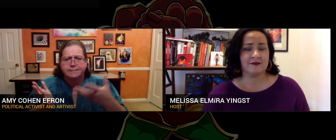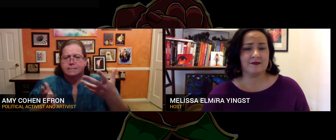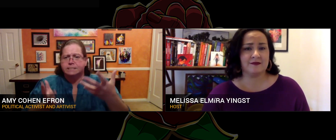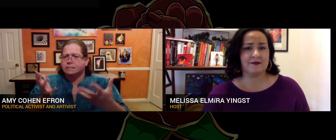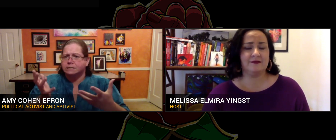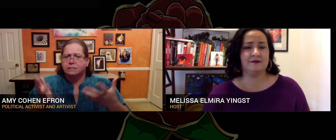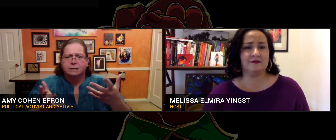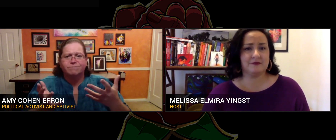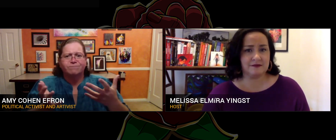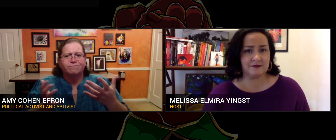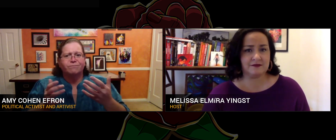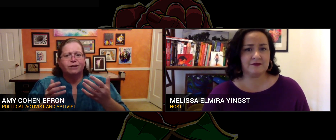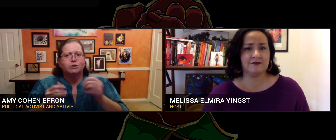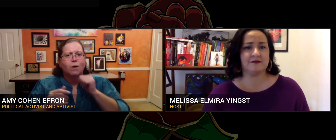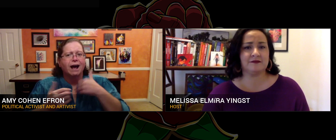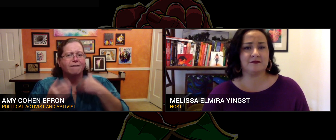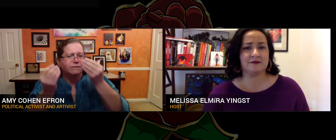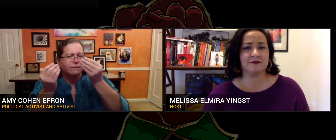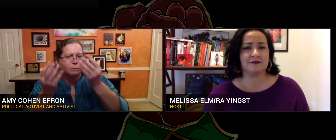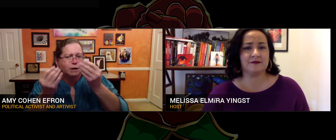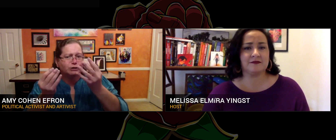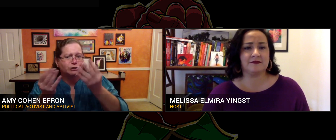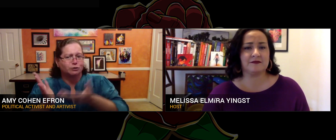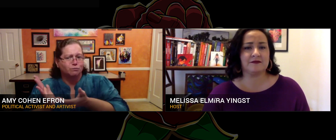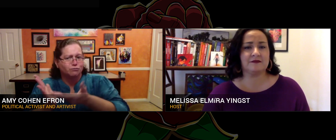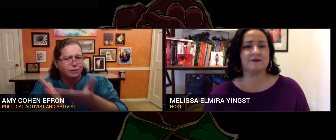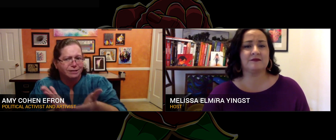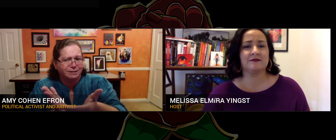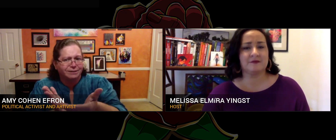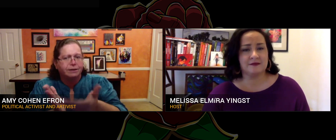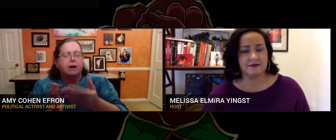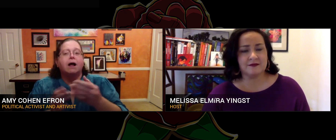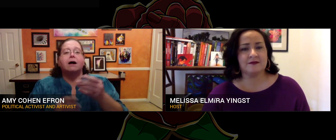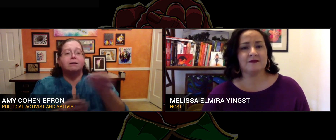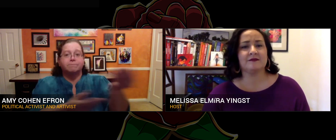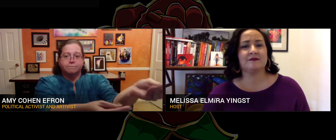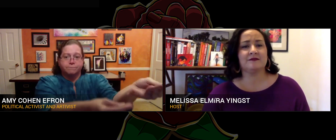to bring with them.